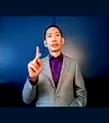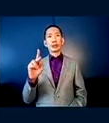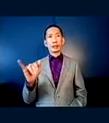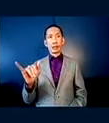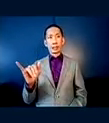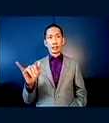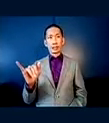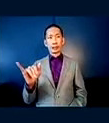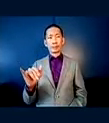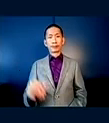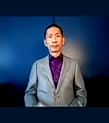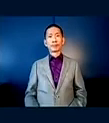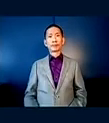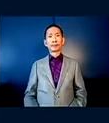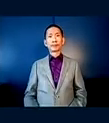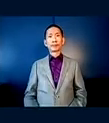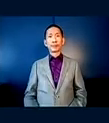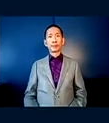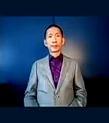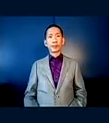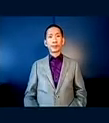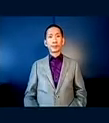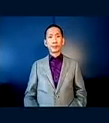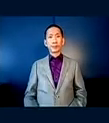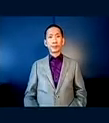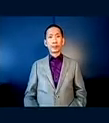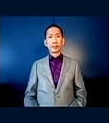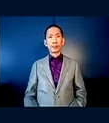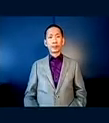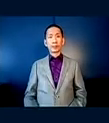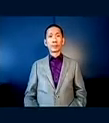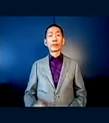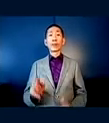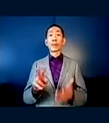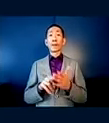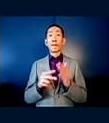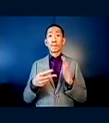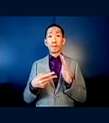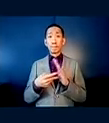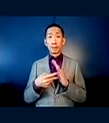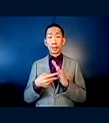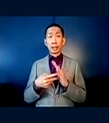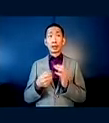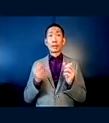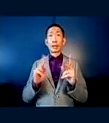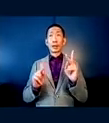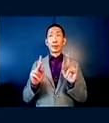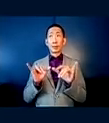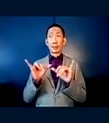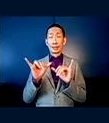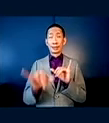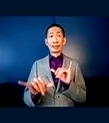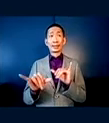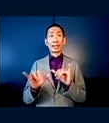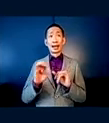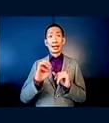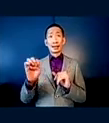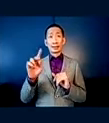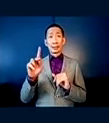MIGRATING OUT OF EASTERN KENTUCKY OR APPALACHIAN KENTUCKY. AND THAT MEANS THAT A LOT OF PEOPLE STAY IN EASTERN KENTUCKY,